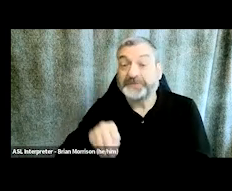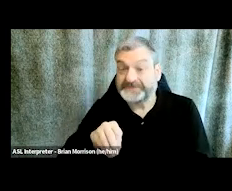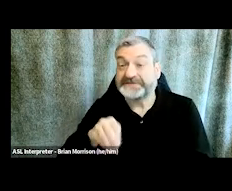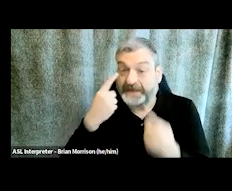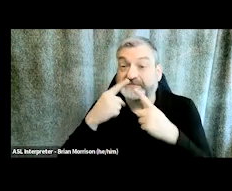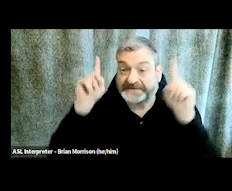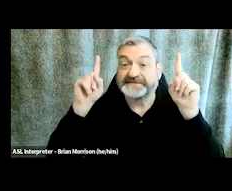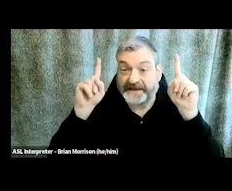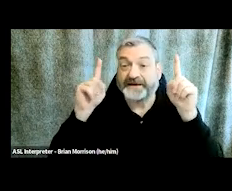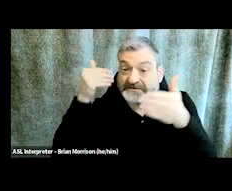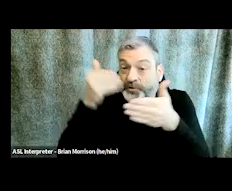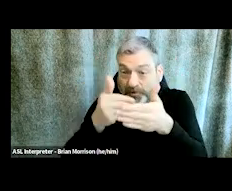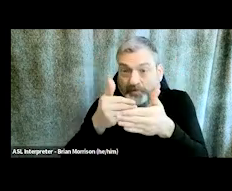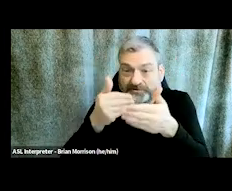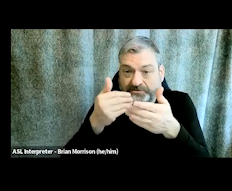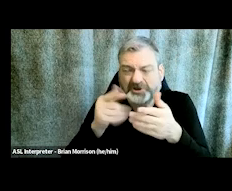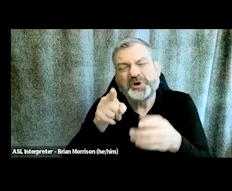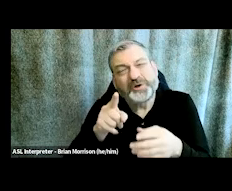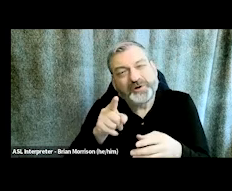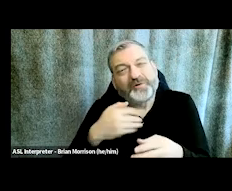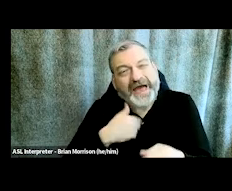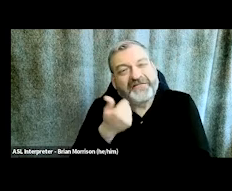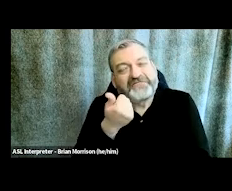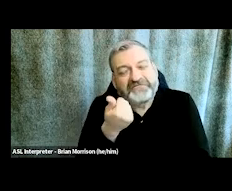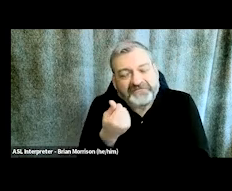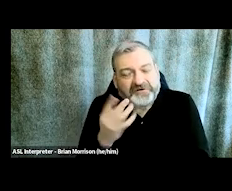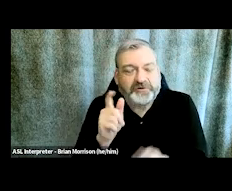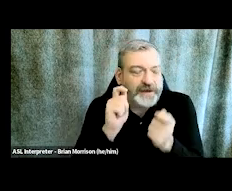There's a few things you still have to do. You can't rely on it to know that you have